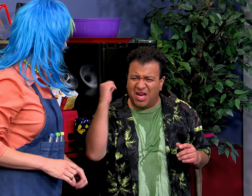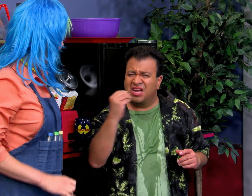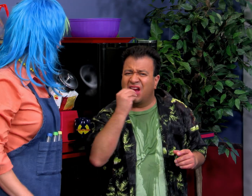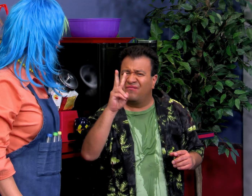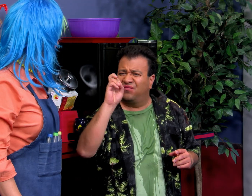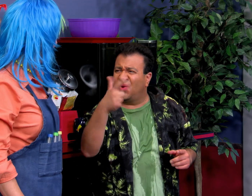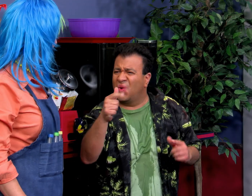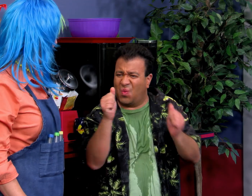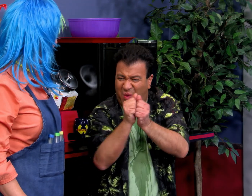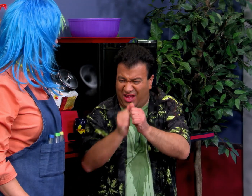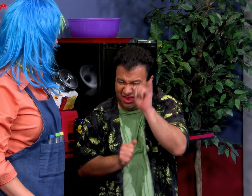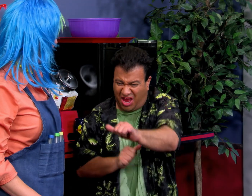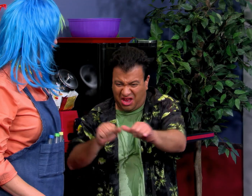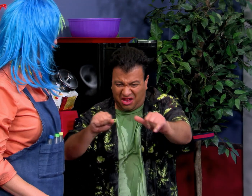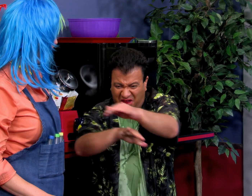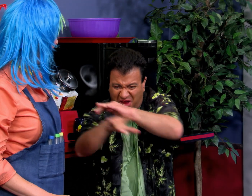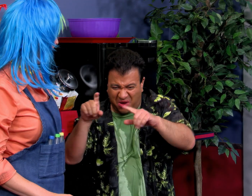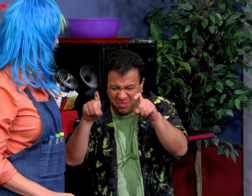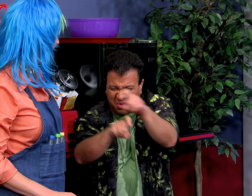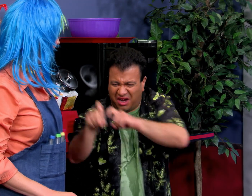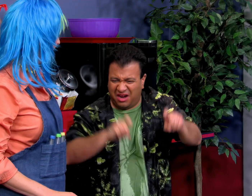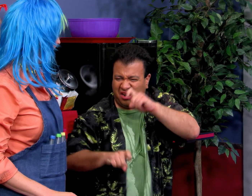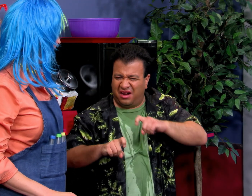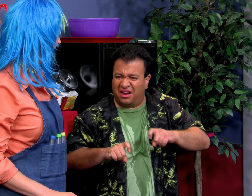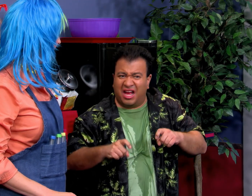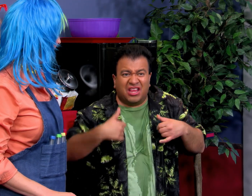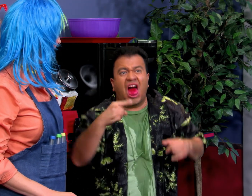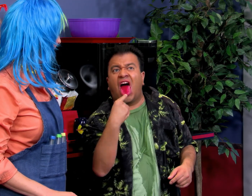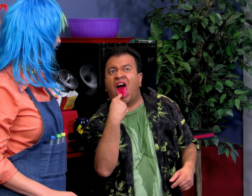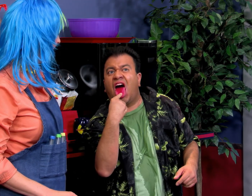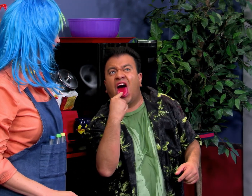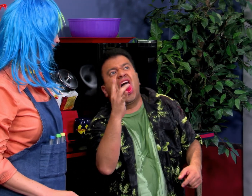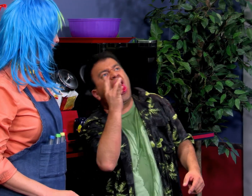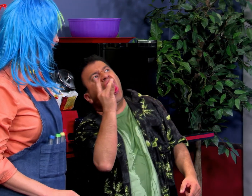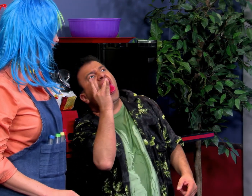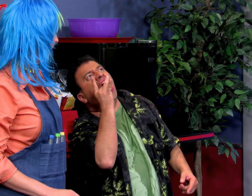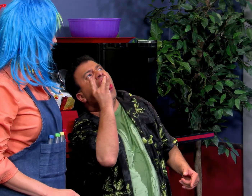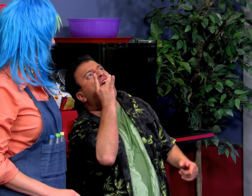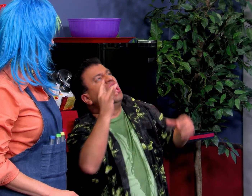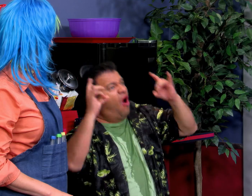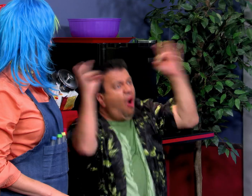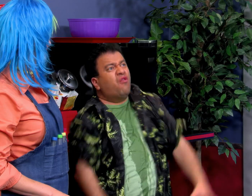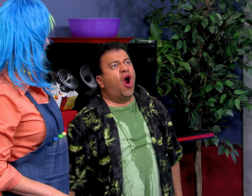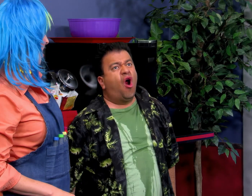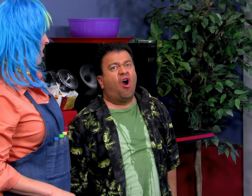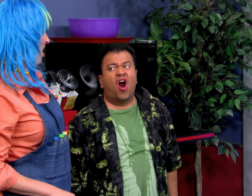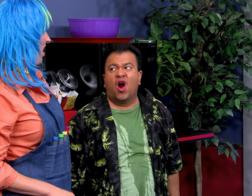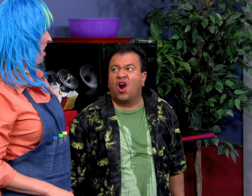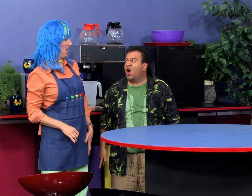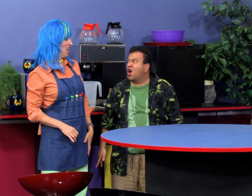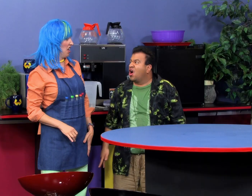I WOULDN'T EAT VEGETABLES WITH THAT STUFF ON IT EITHER. I CAN STILL TASTE IT! IT IS AWFUL!